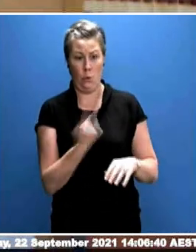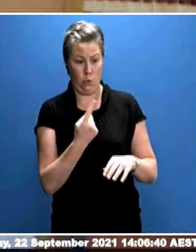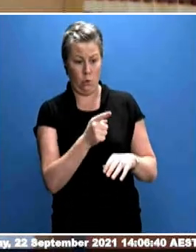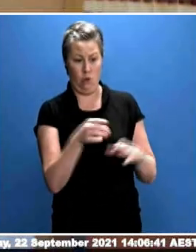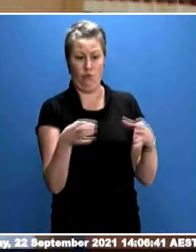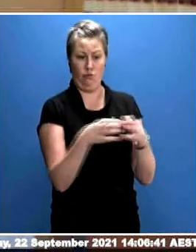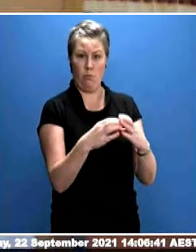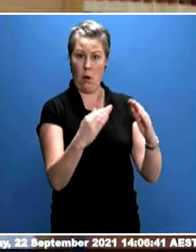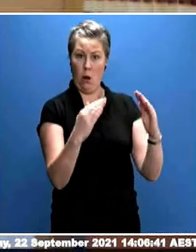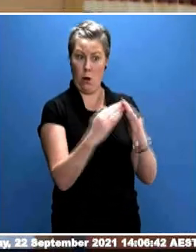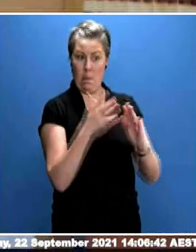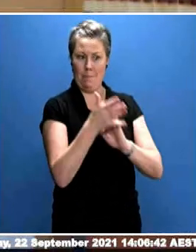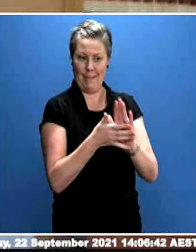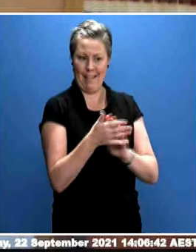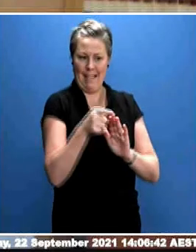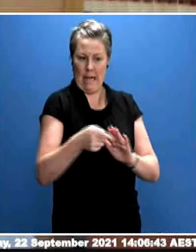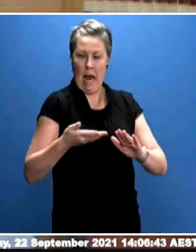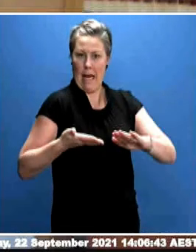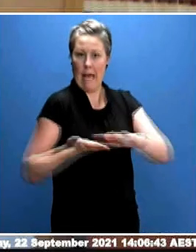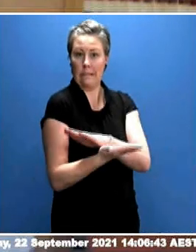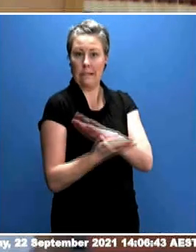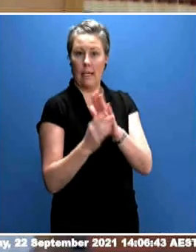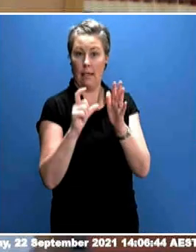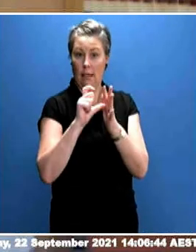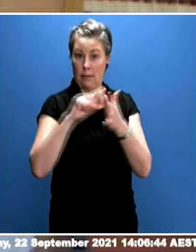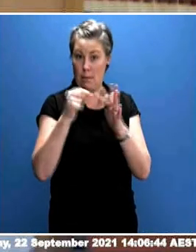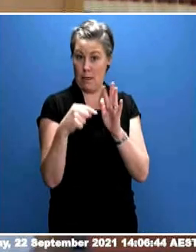care and control of the Department? Yes.